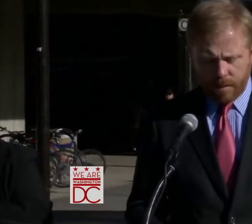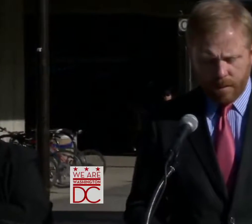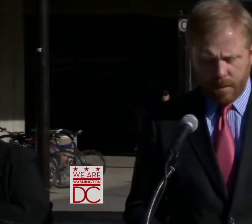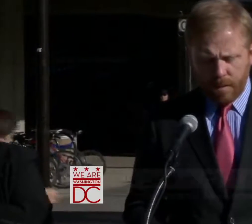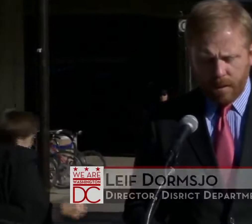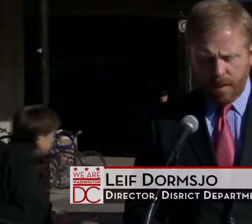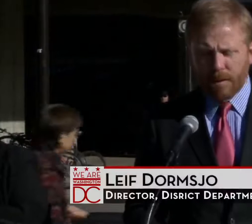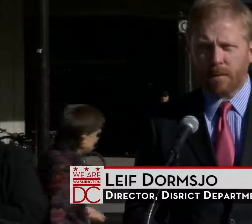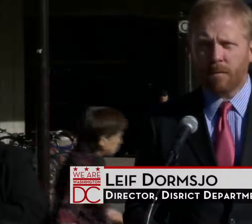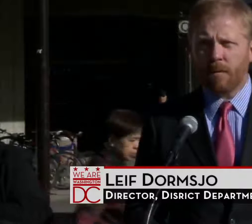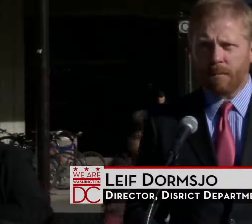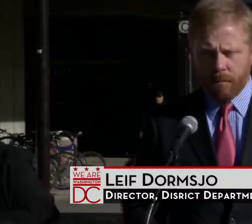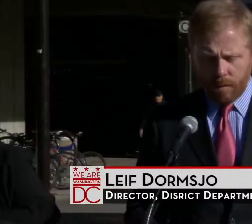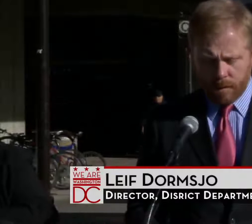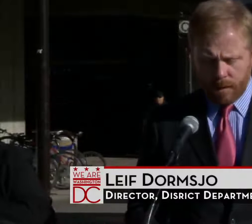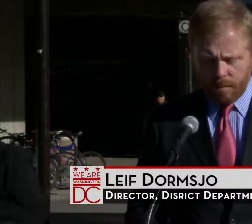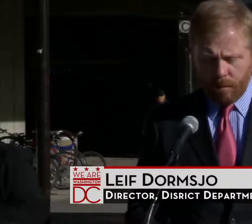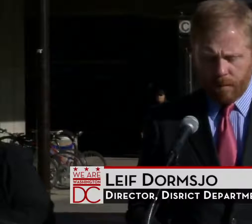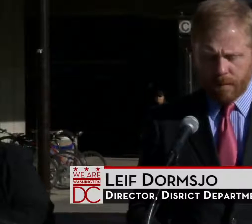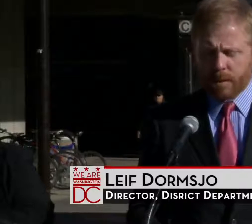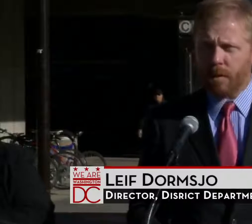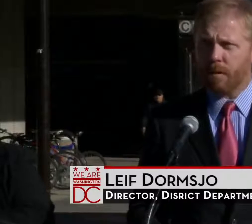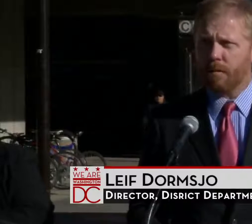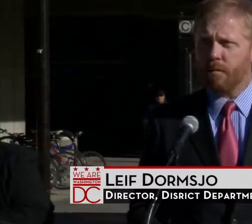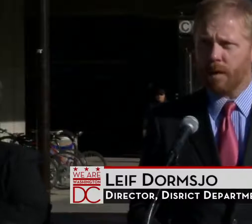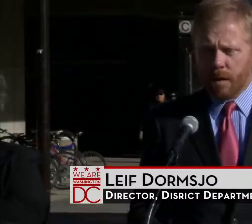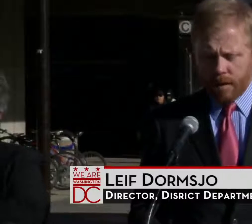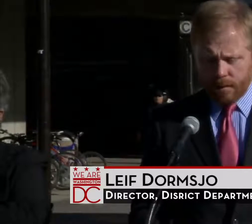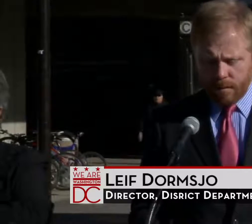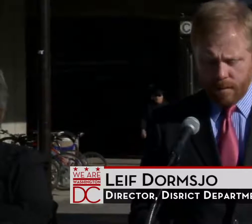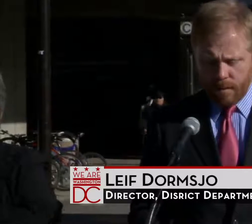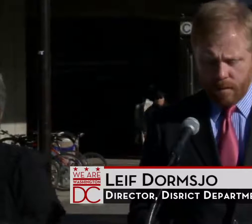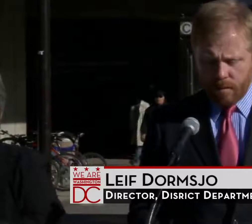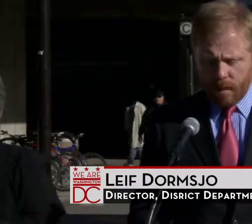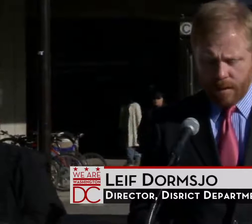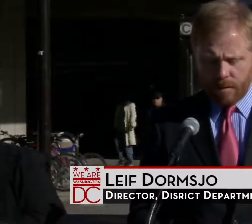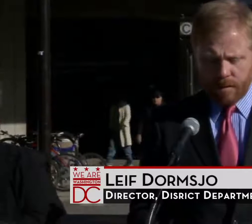I WOULD LIKE TO REINFORCE THE IMPORTANCE OF RED LINE RIDERS